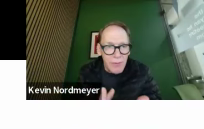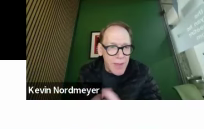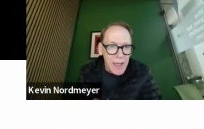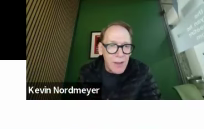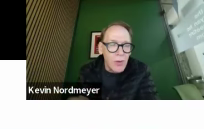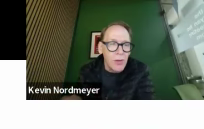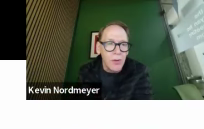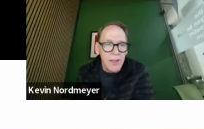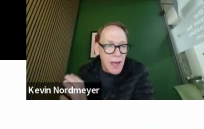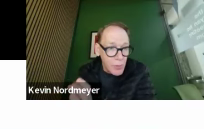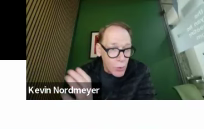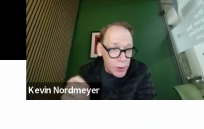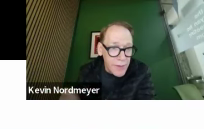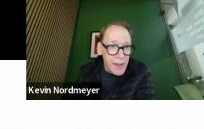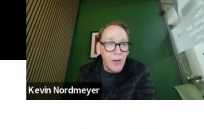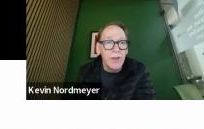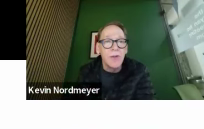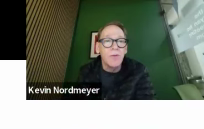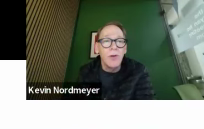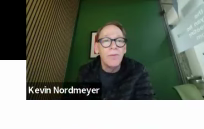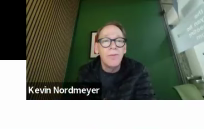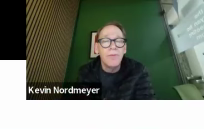and have a meeting or stop and work in that area and so forth.